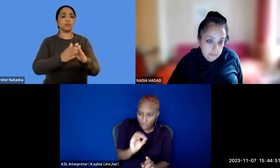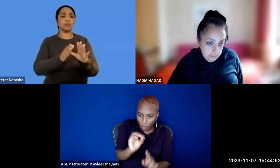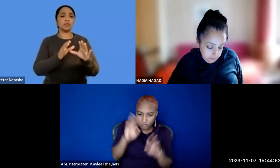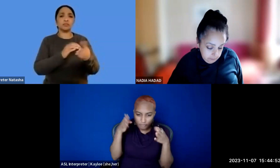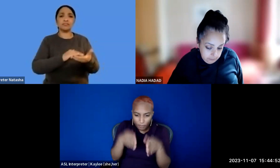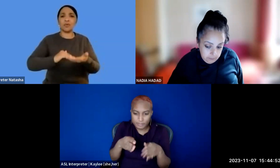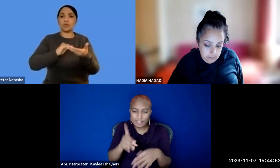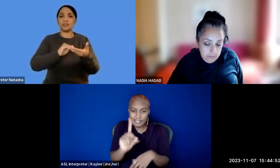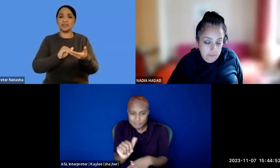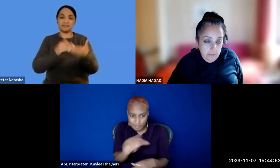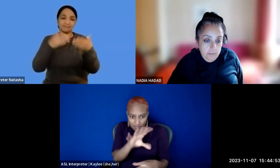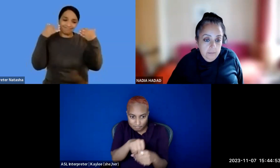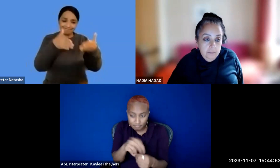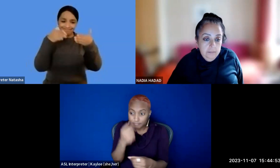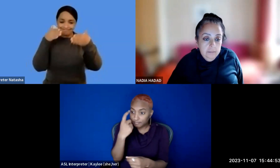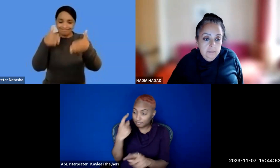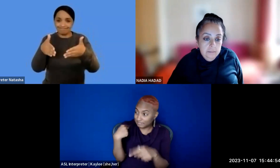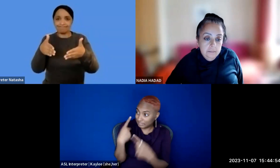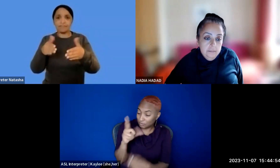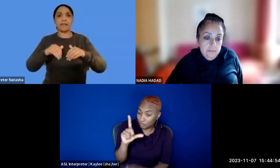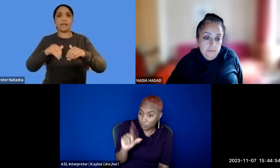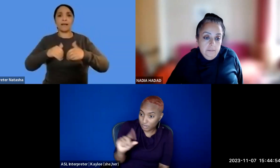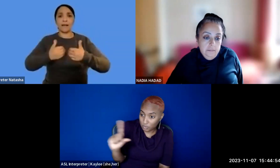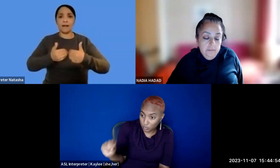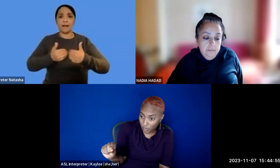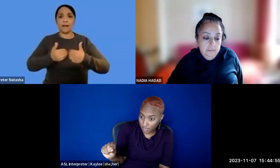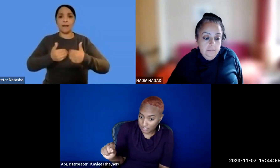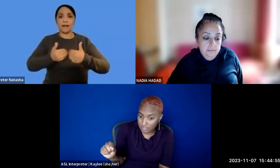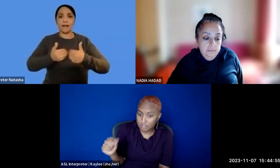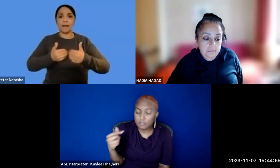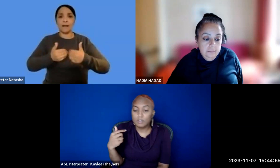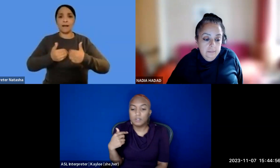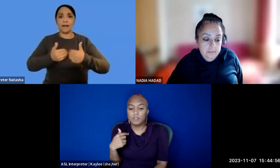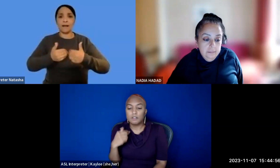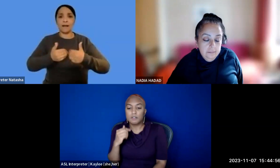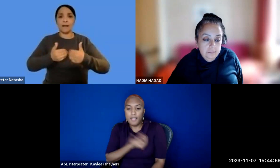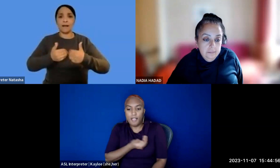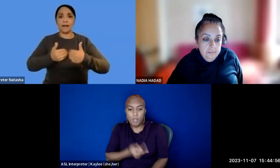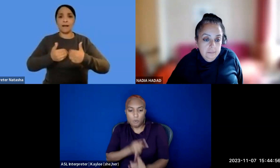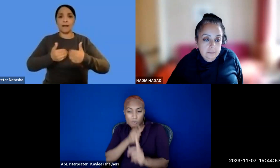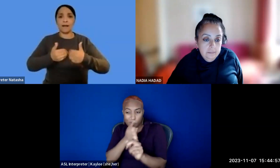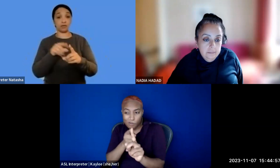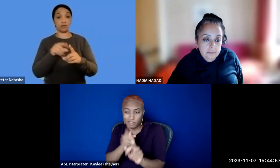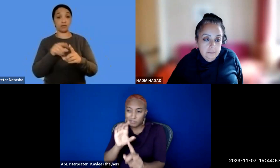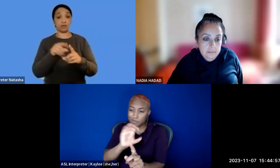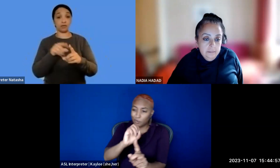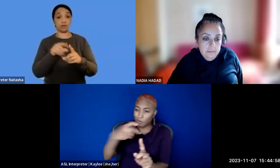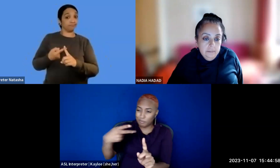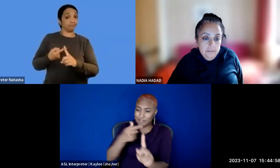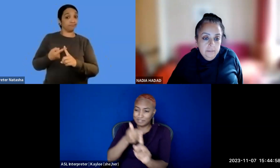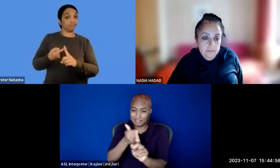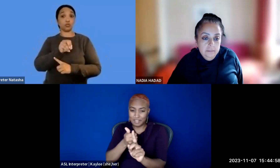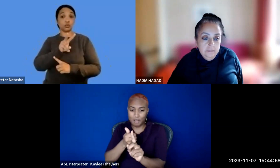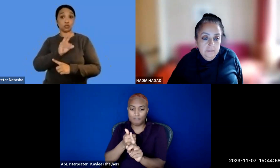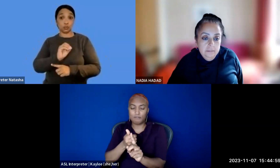but since 2020, we have tried to make our cooperation inclusive in a more systematic manner.